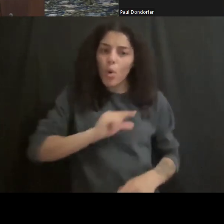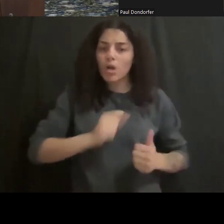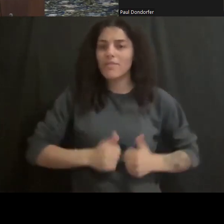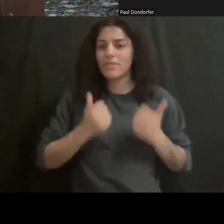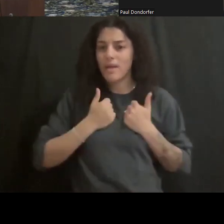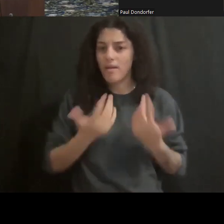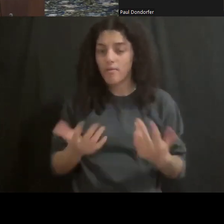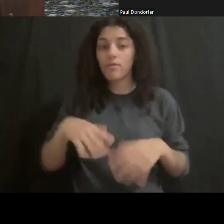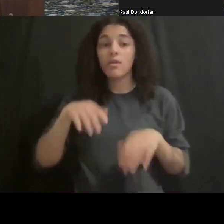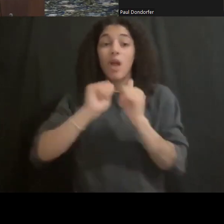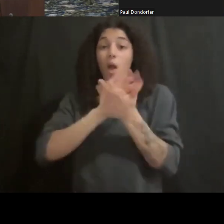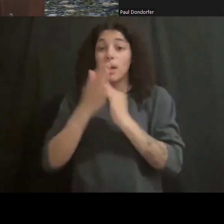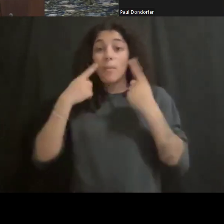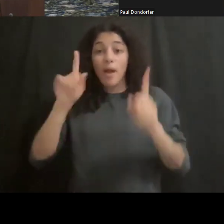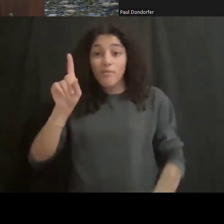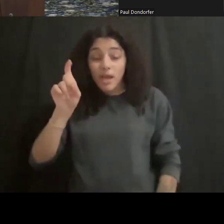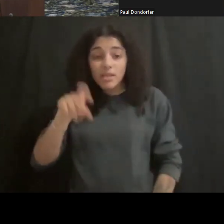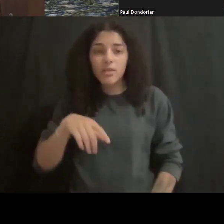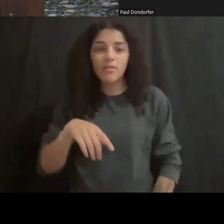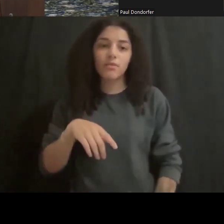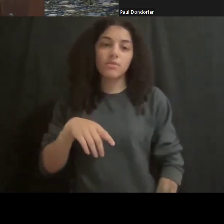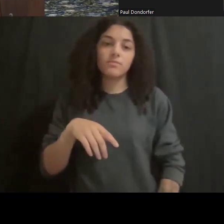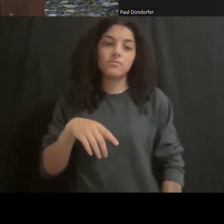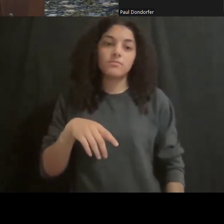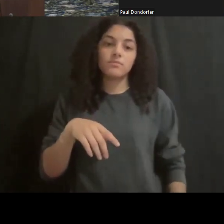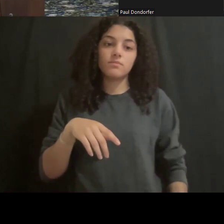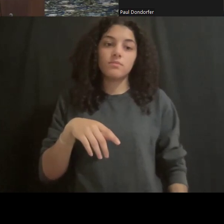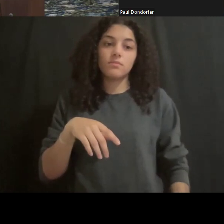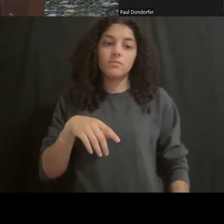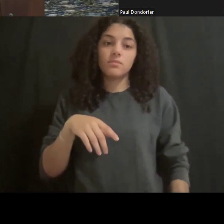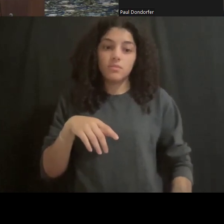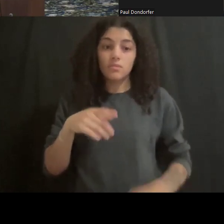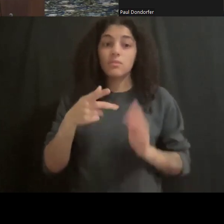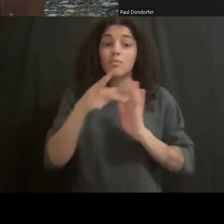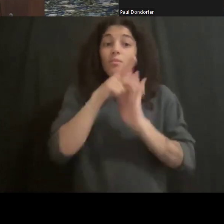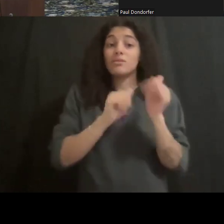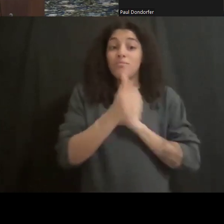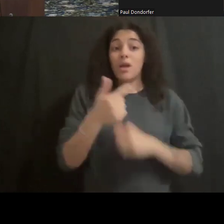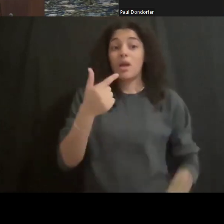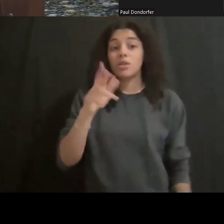effective policy resulting of the ruling of grants pass v Johnson in June 2024 must be addressed The